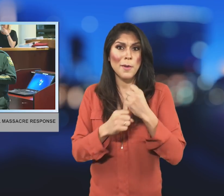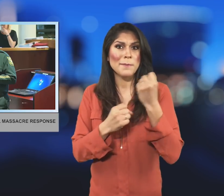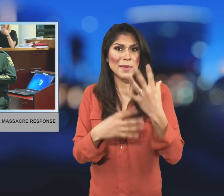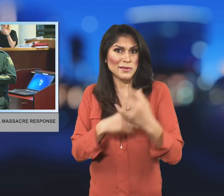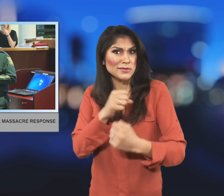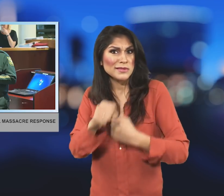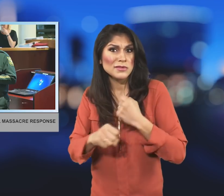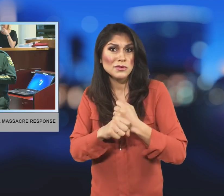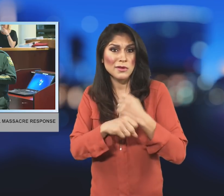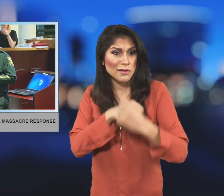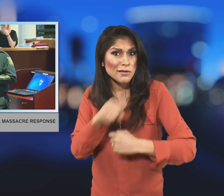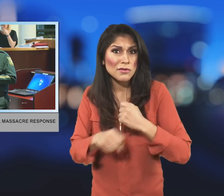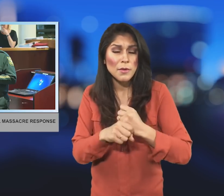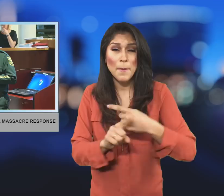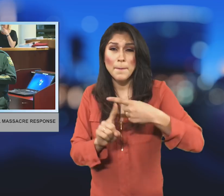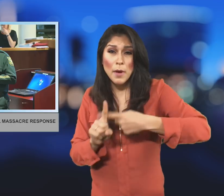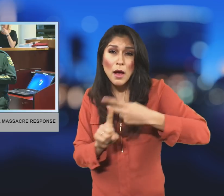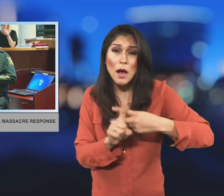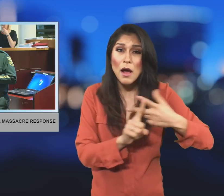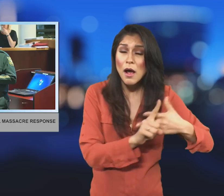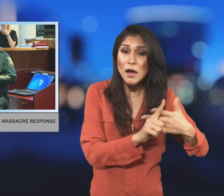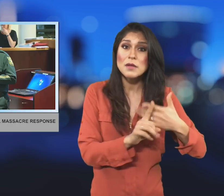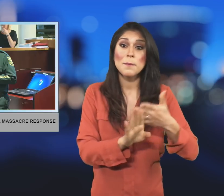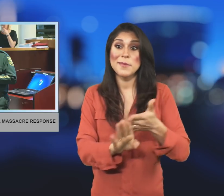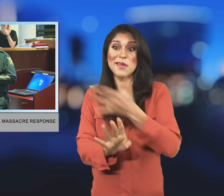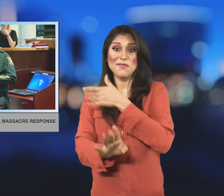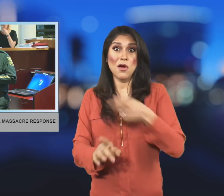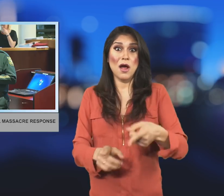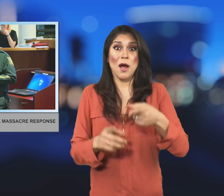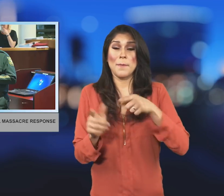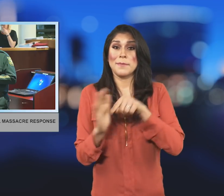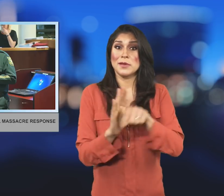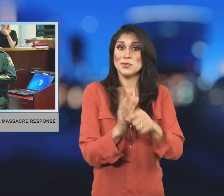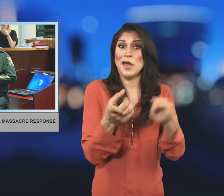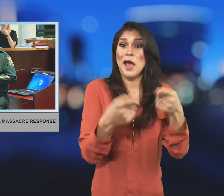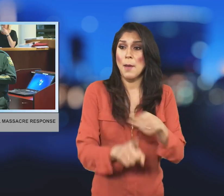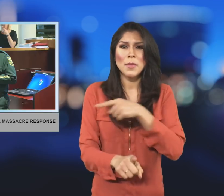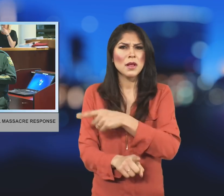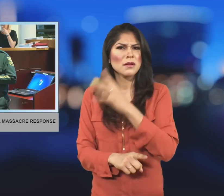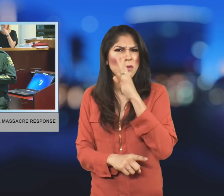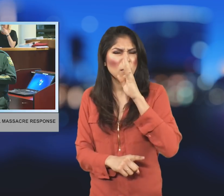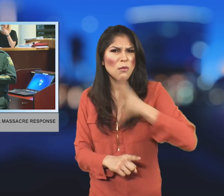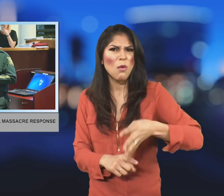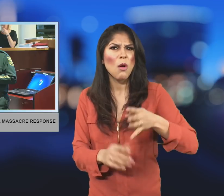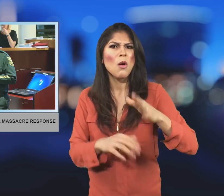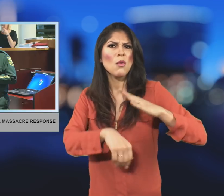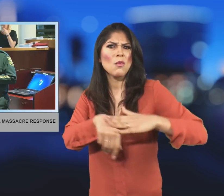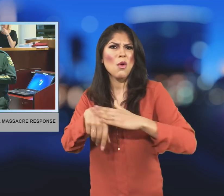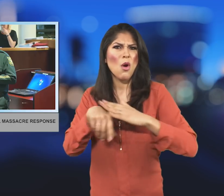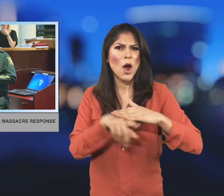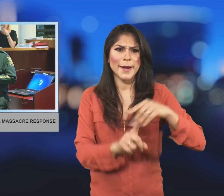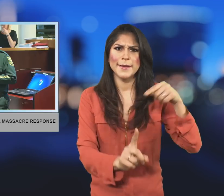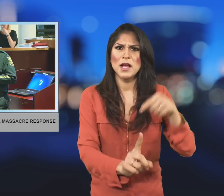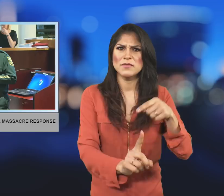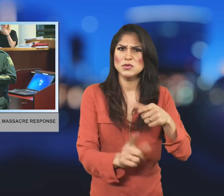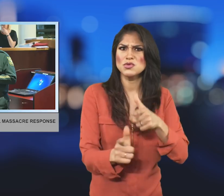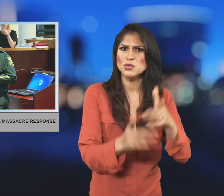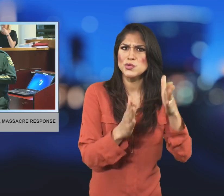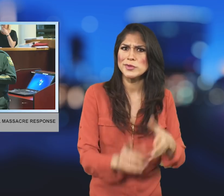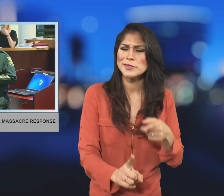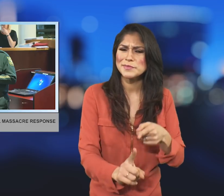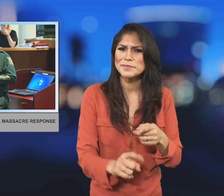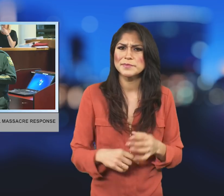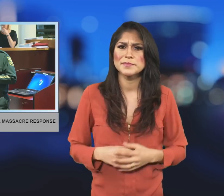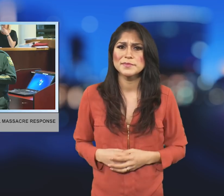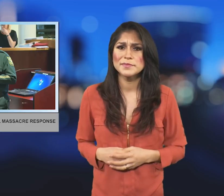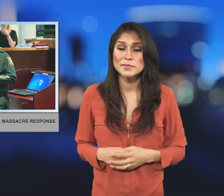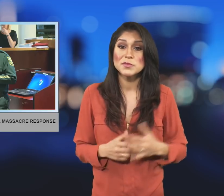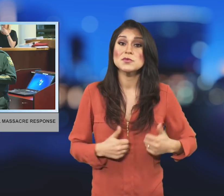failed to take a number of warnings about the shooter seriously, both years and months before the massacre.